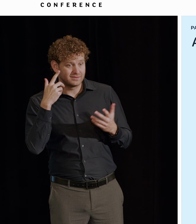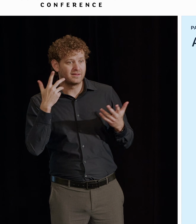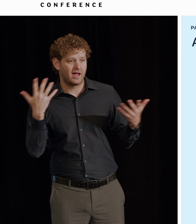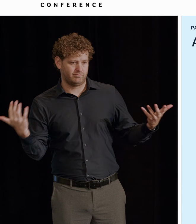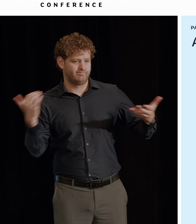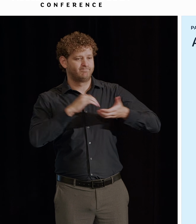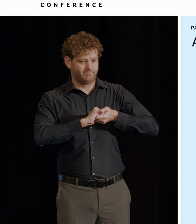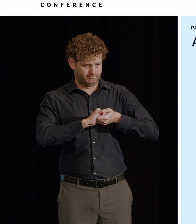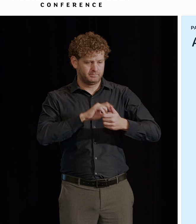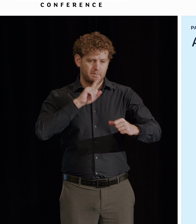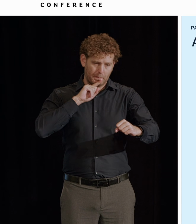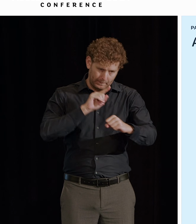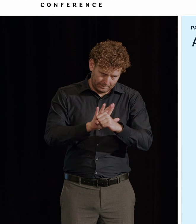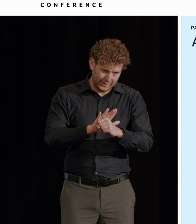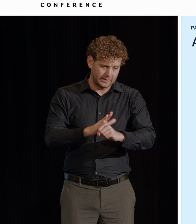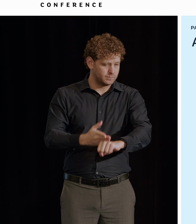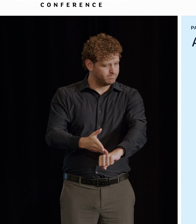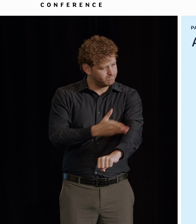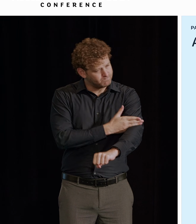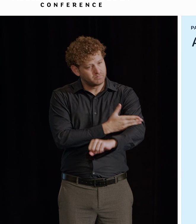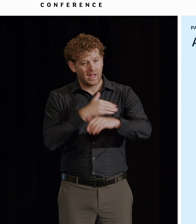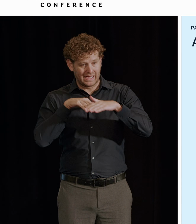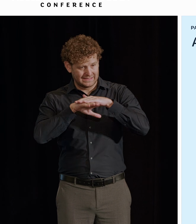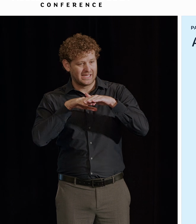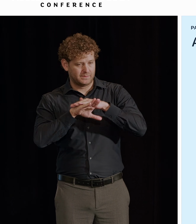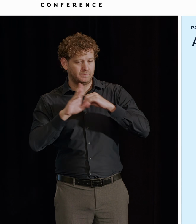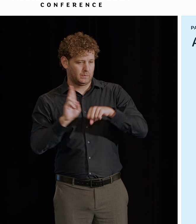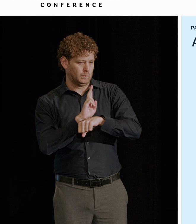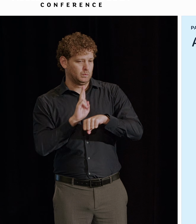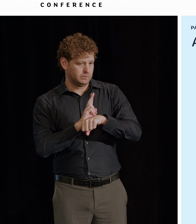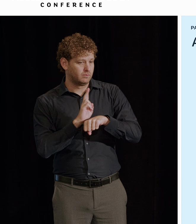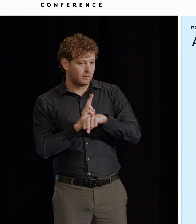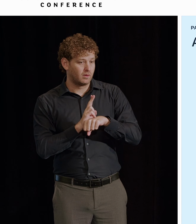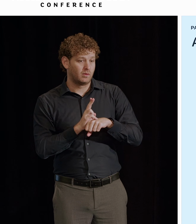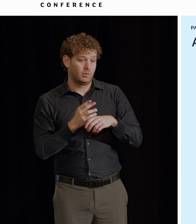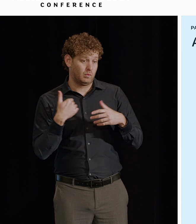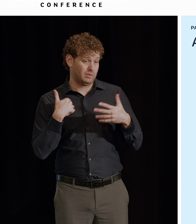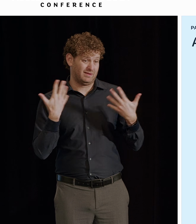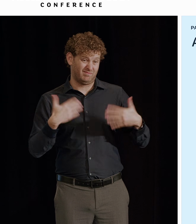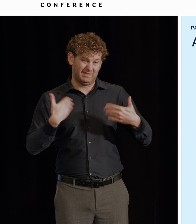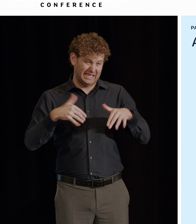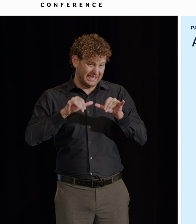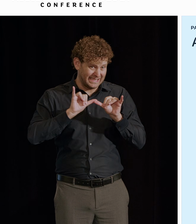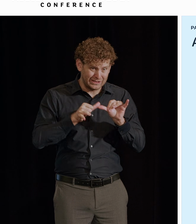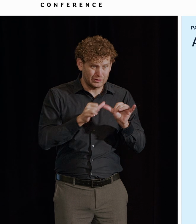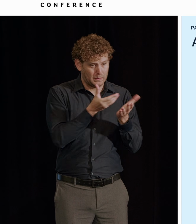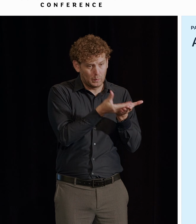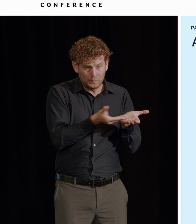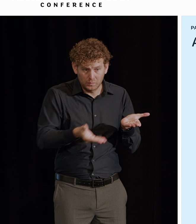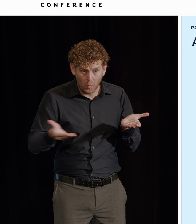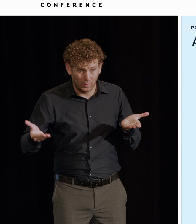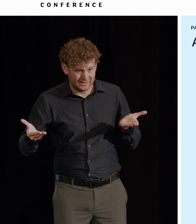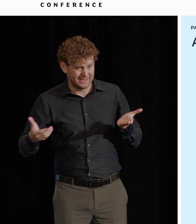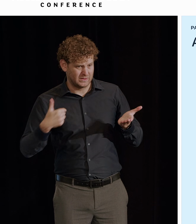Both teams have invested significant engineering resources, sharing insights, and pushing each other to do more and do